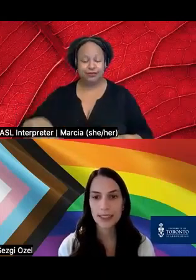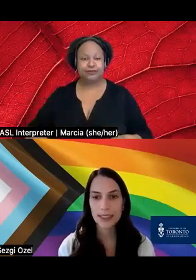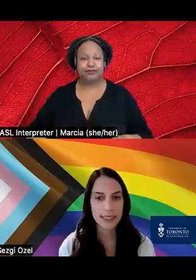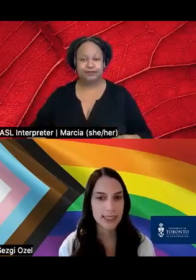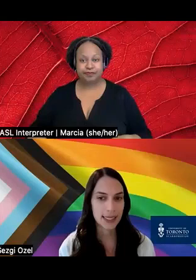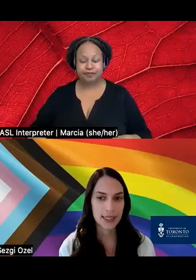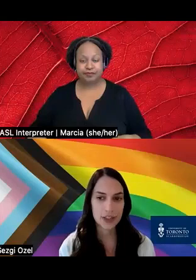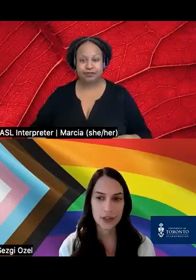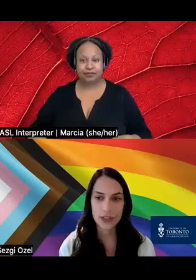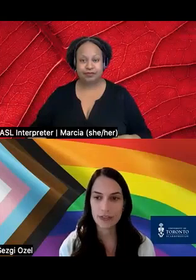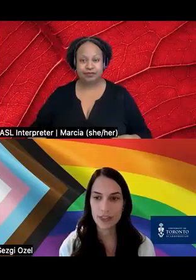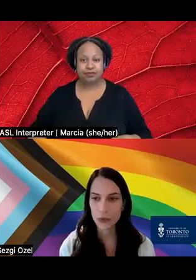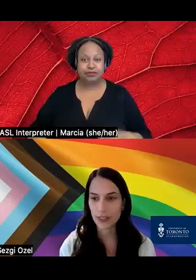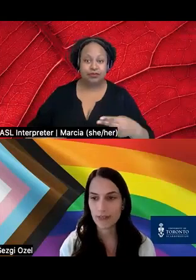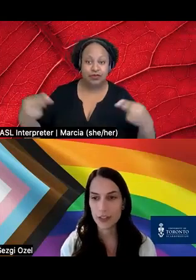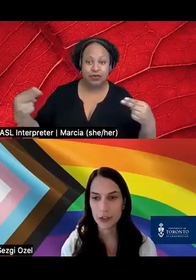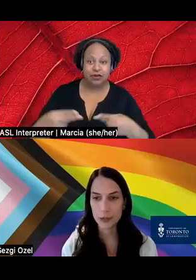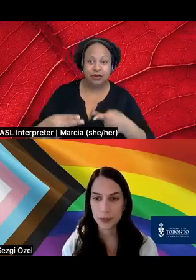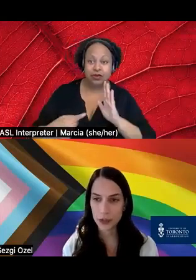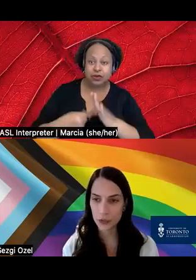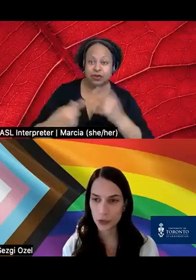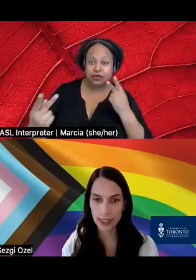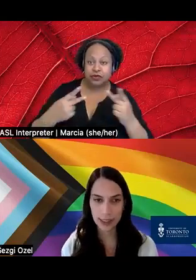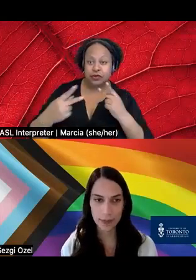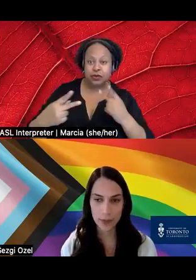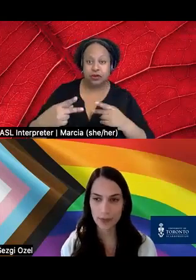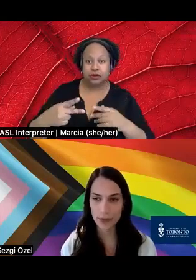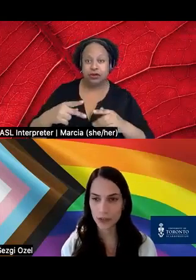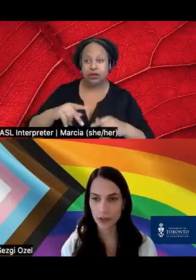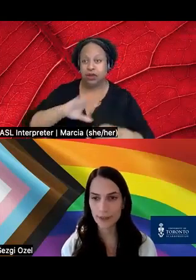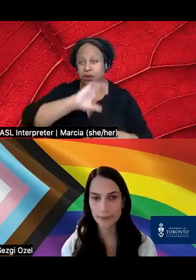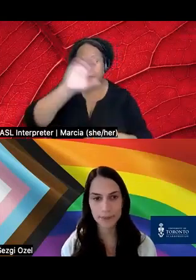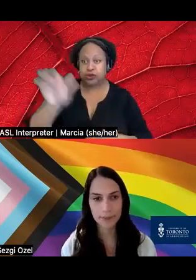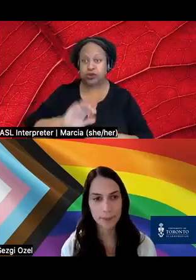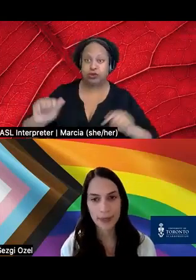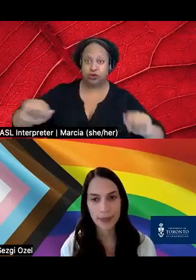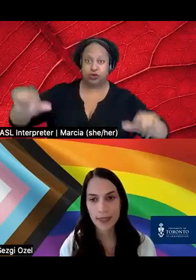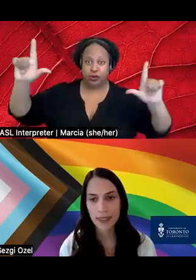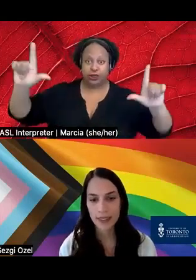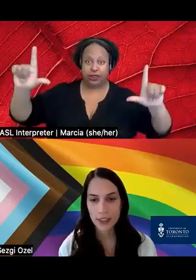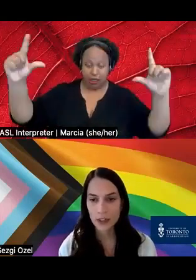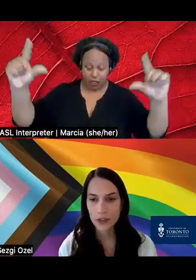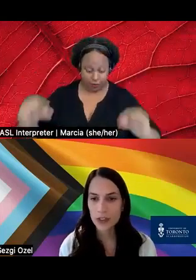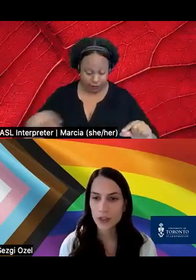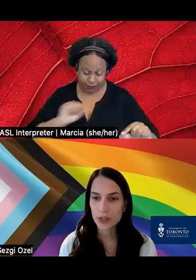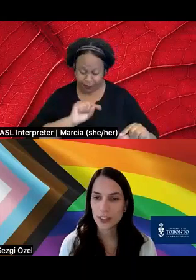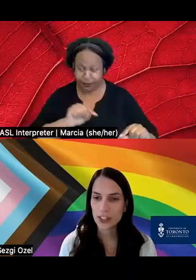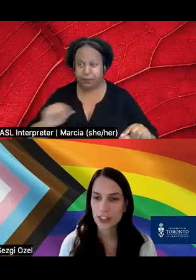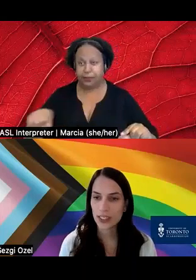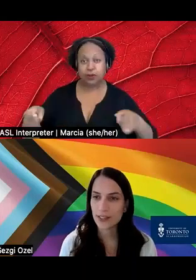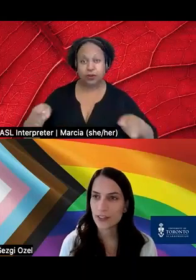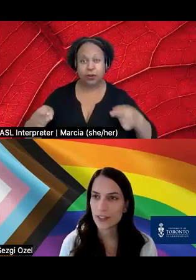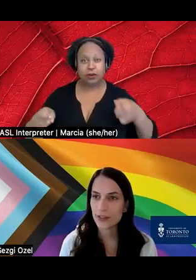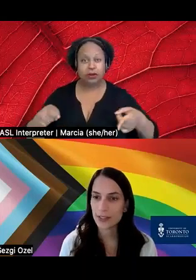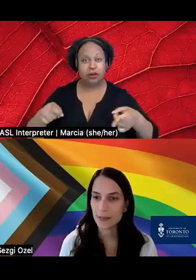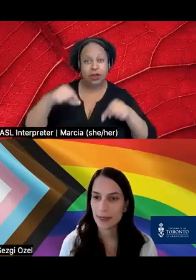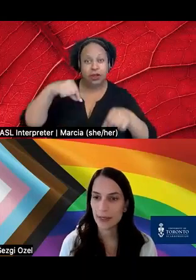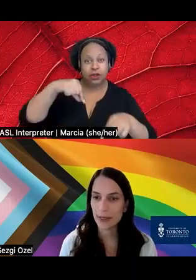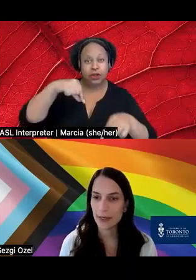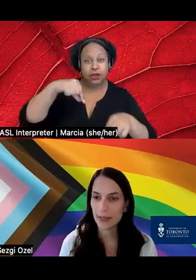This slide shows a visual of the zoom control at the bottom of your screen. Use the question and answer to submit questions